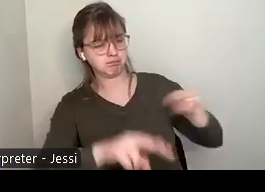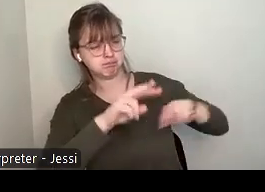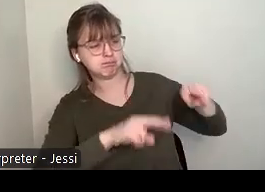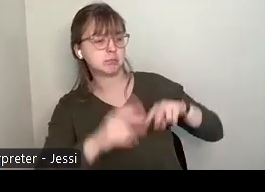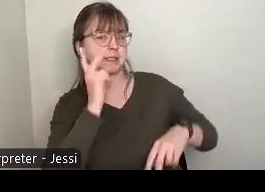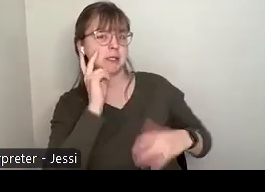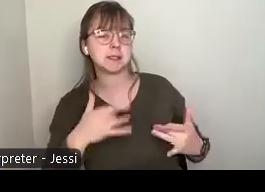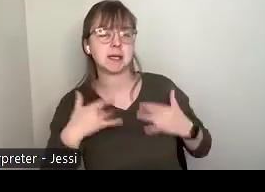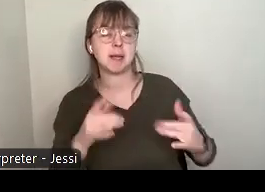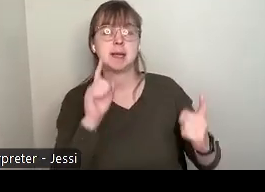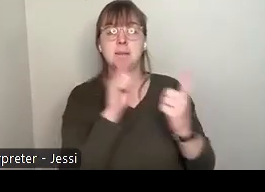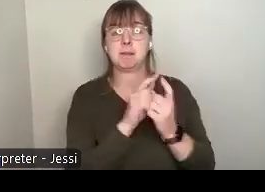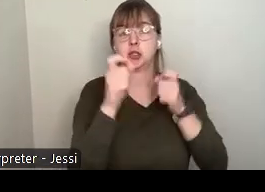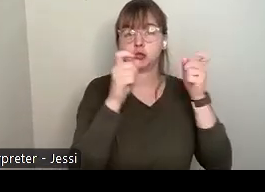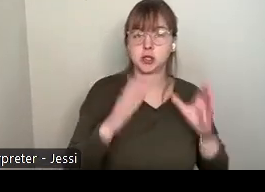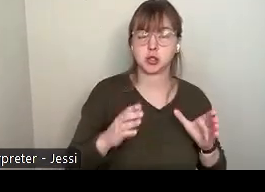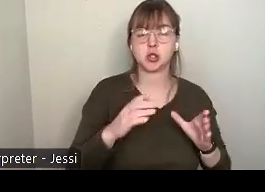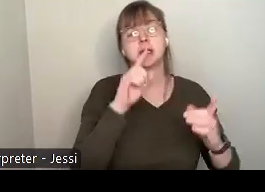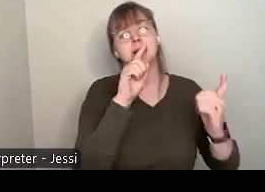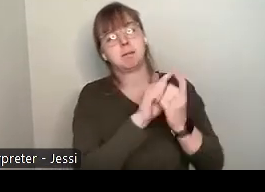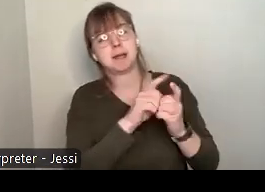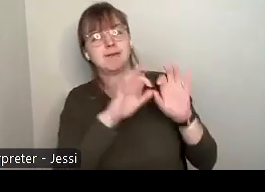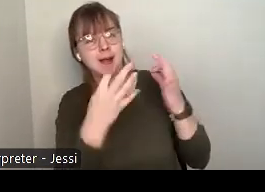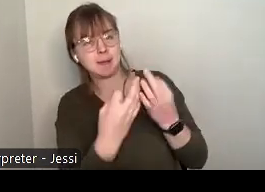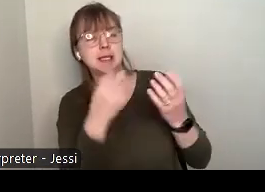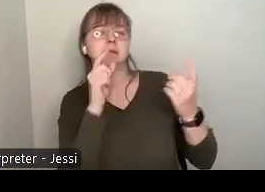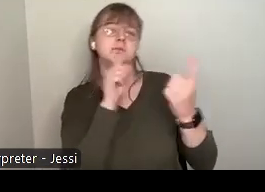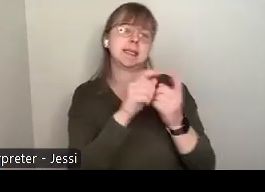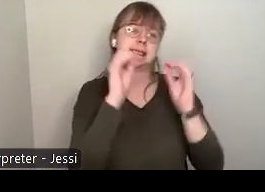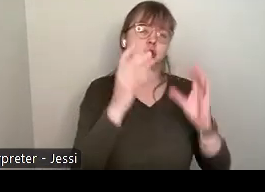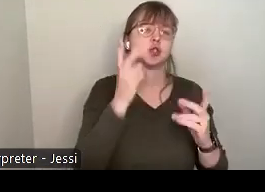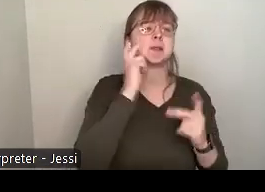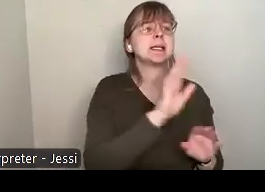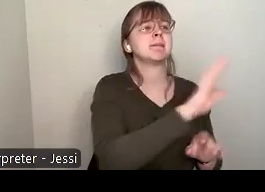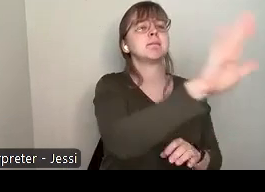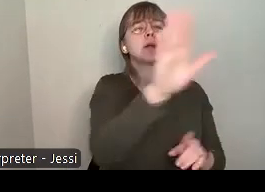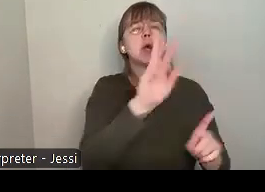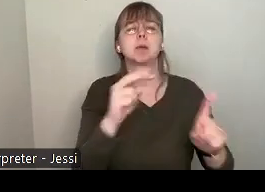teachers and family to gather each person's perspective the consultant then shares information